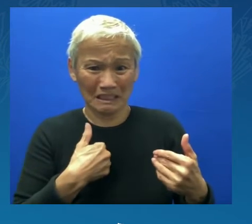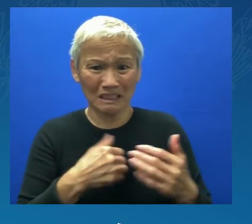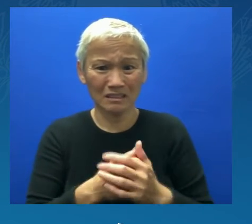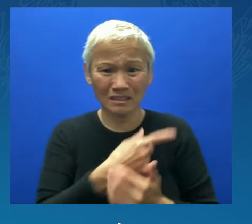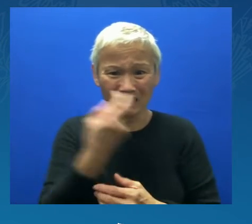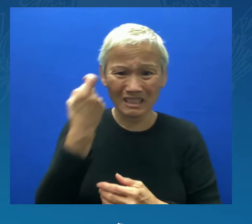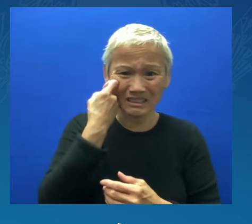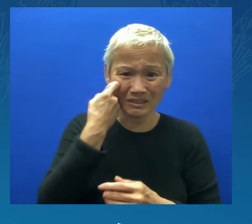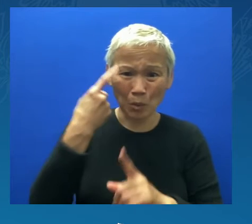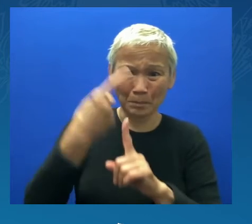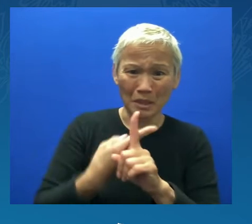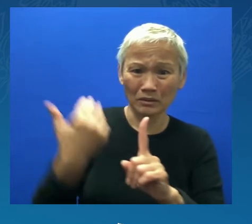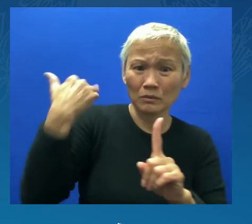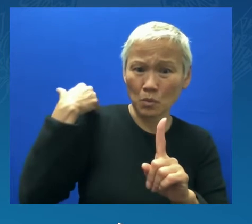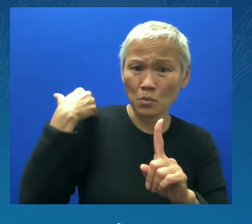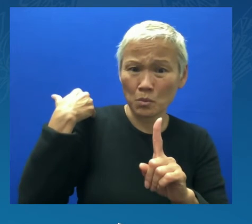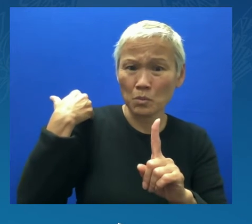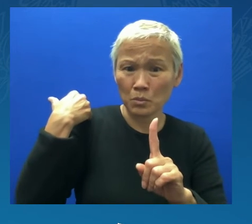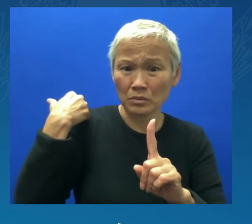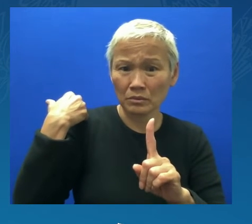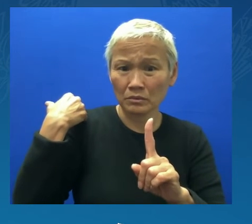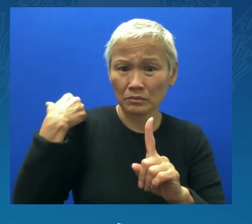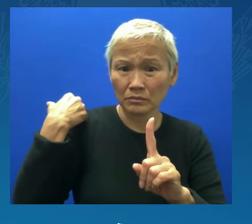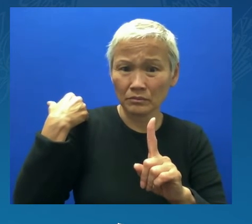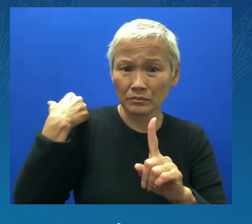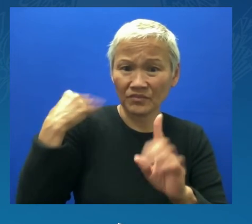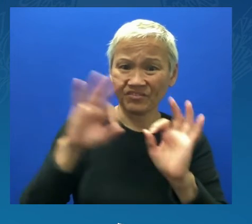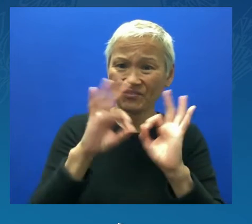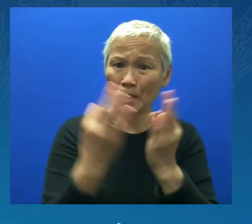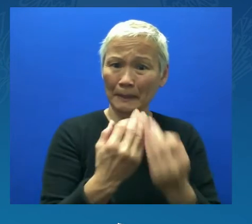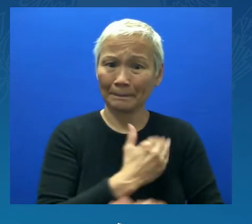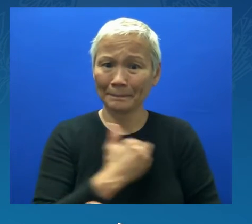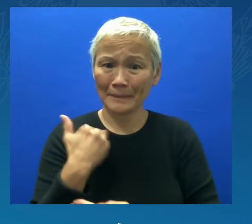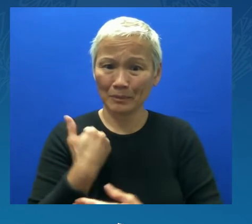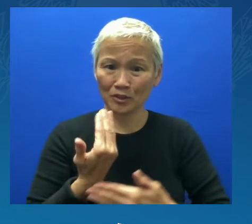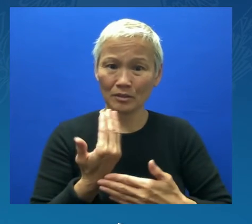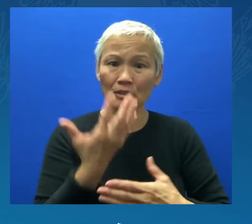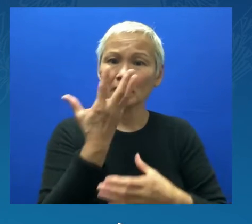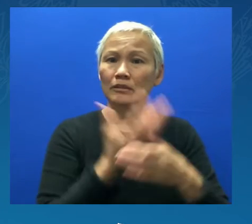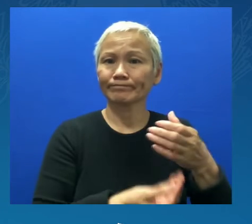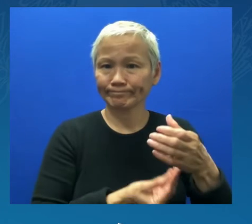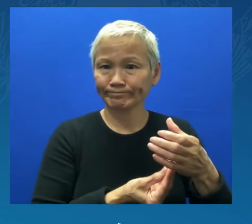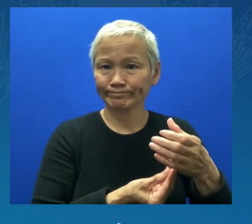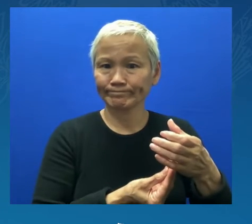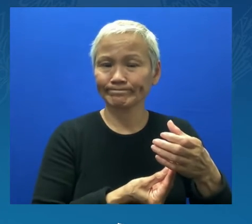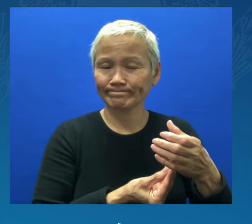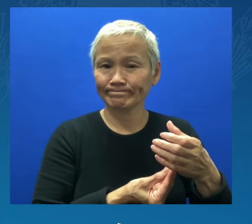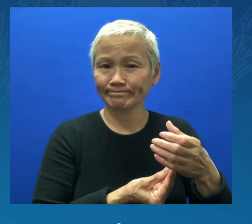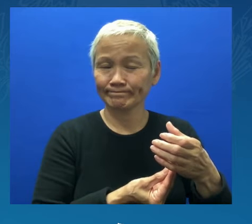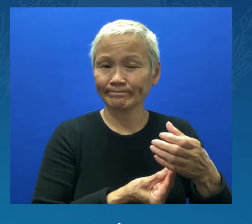lost a family member who died during childbirth, and the baby died.